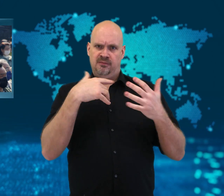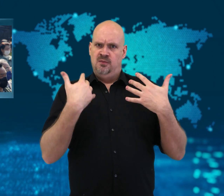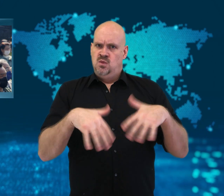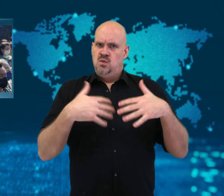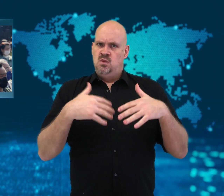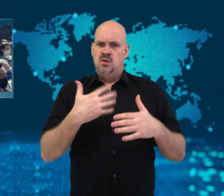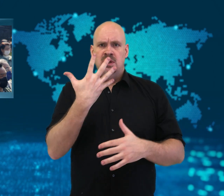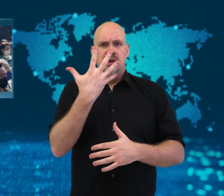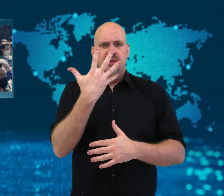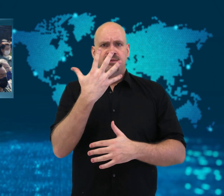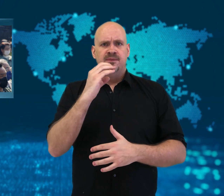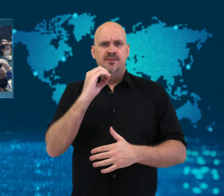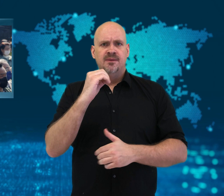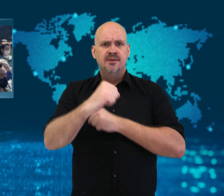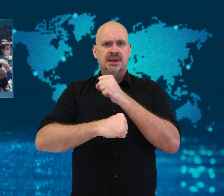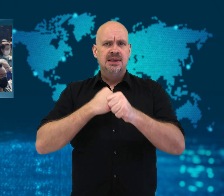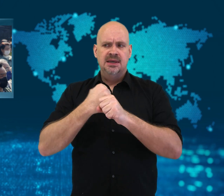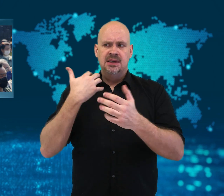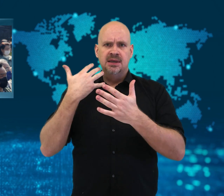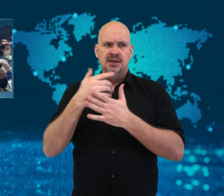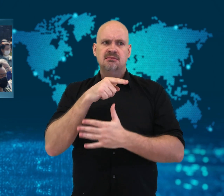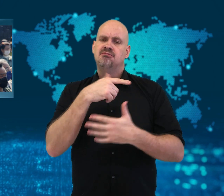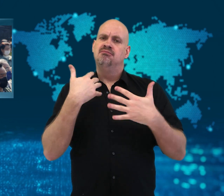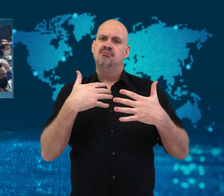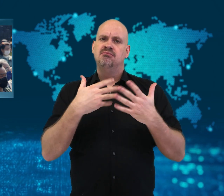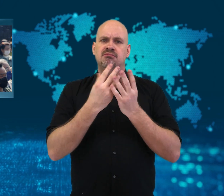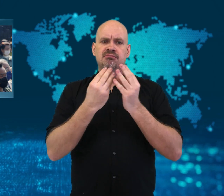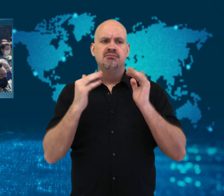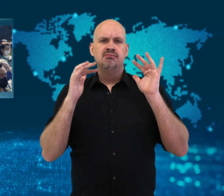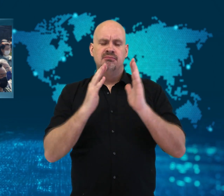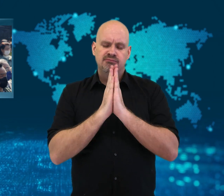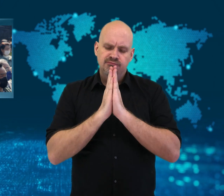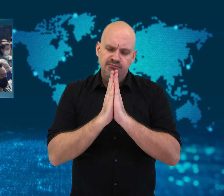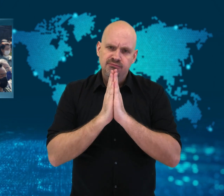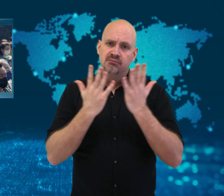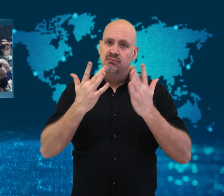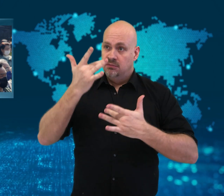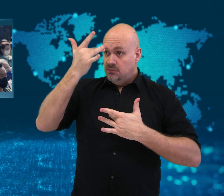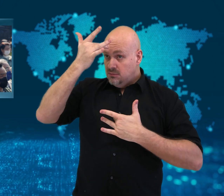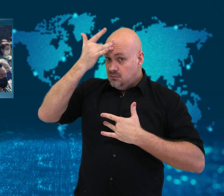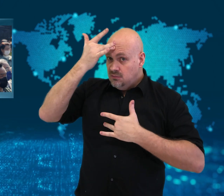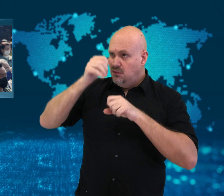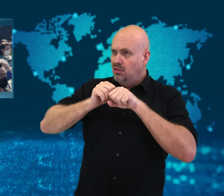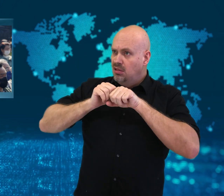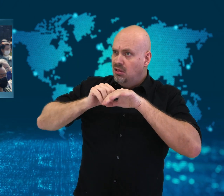the monks and worshippers prayed for an end to COVID-19.